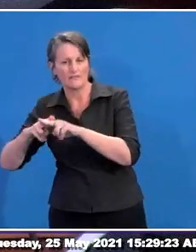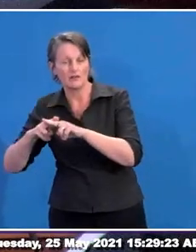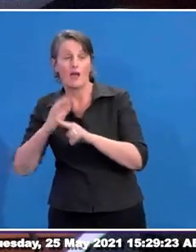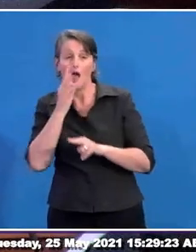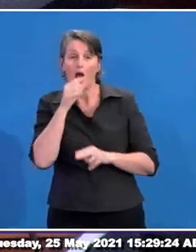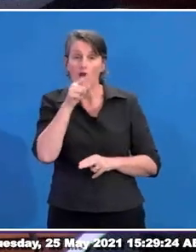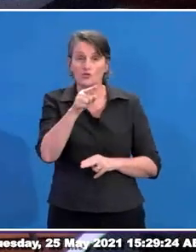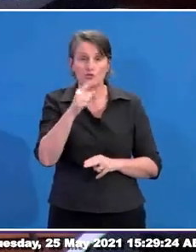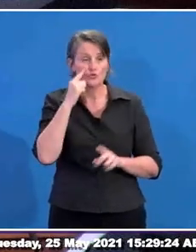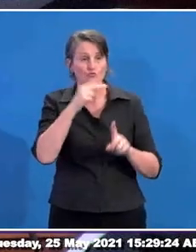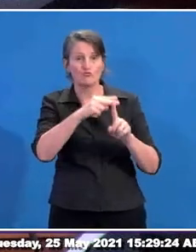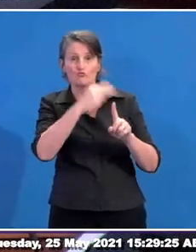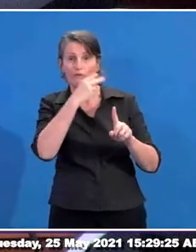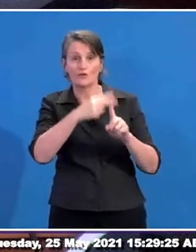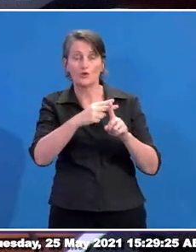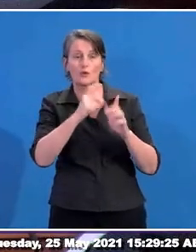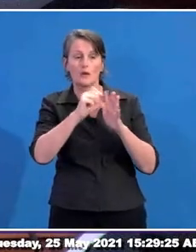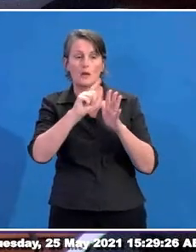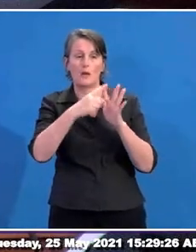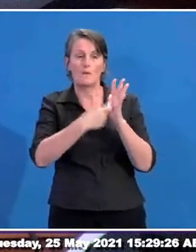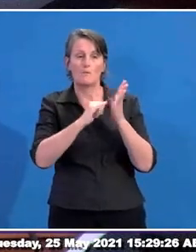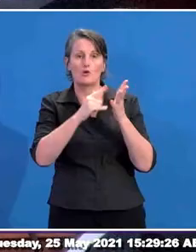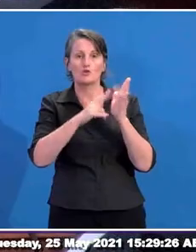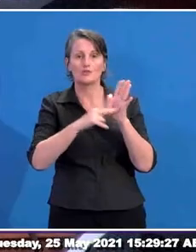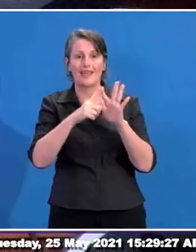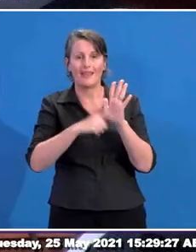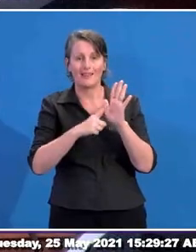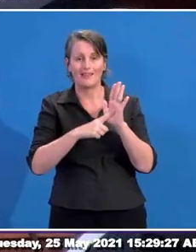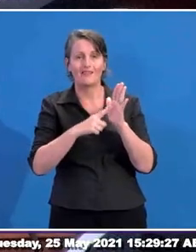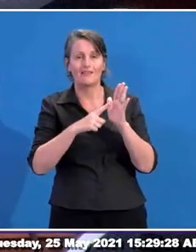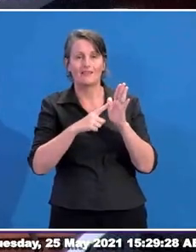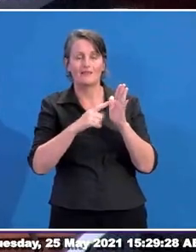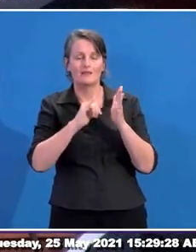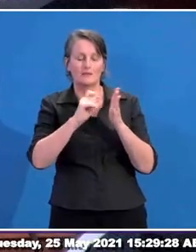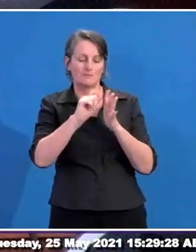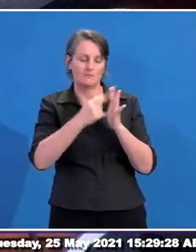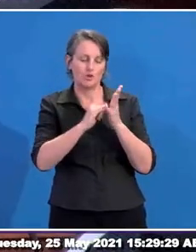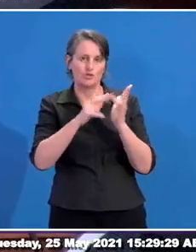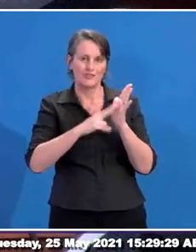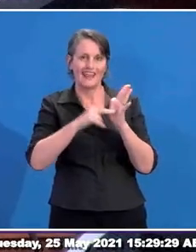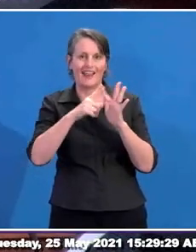of the personnel files for SP1 and SP2, and I think a third person who is not